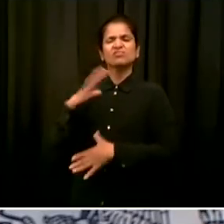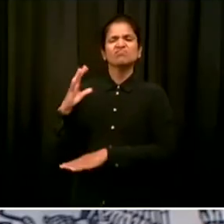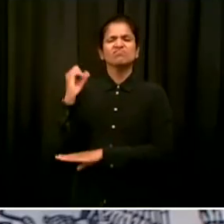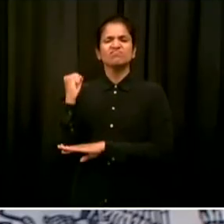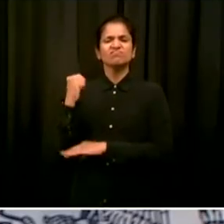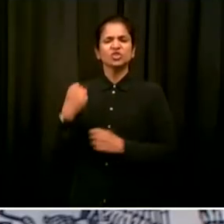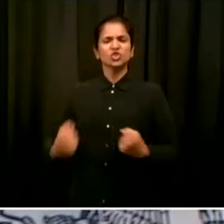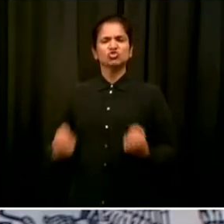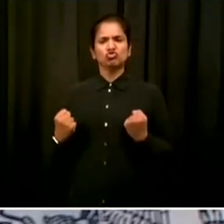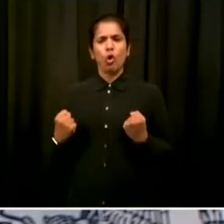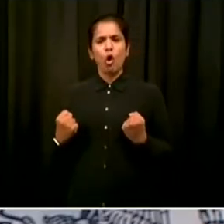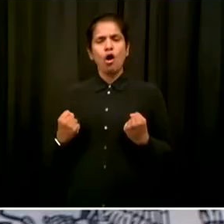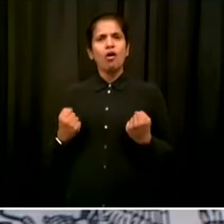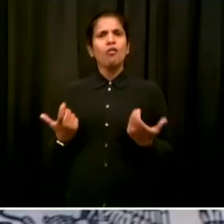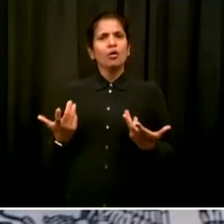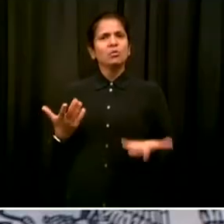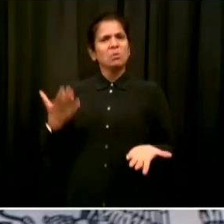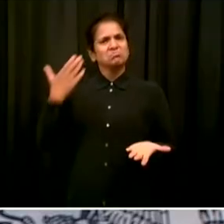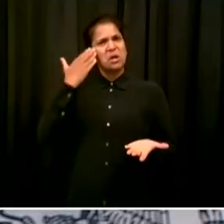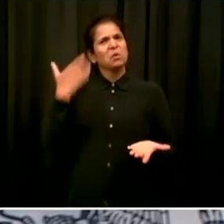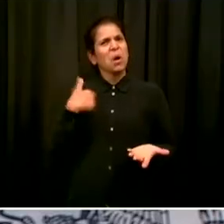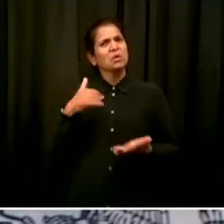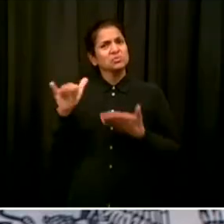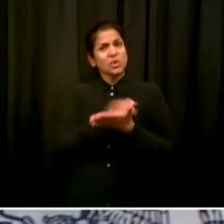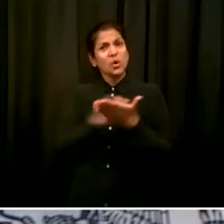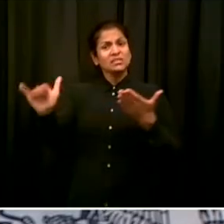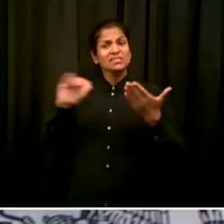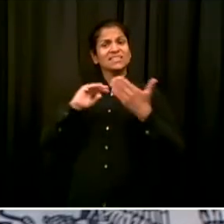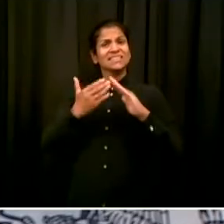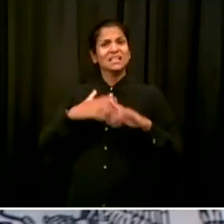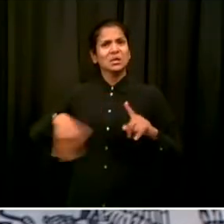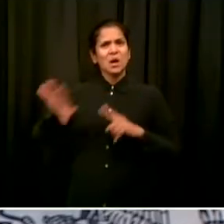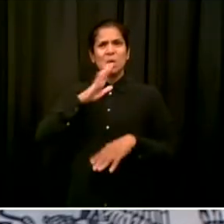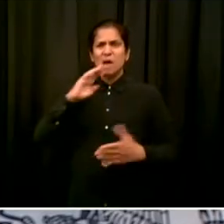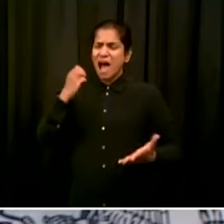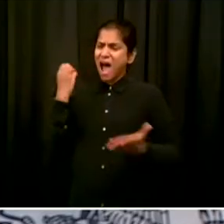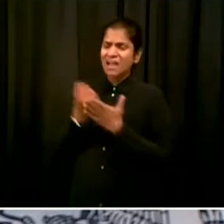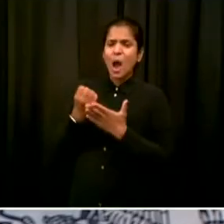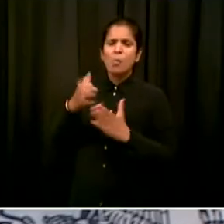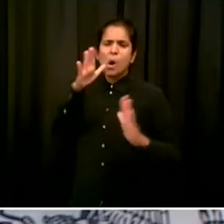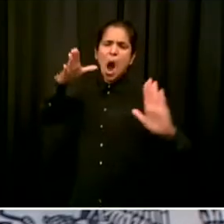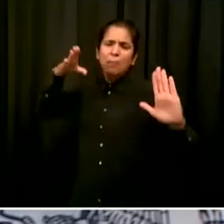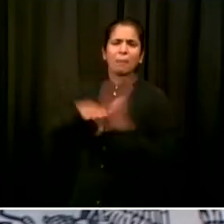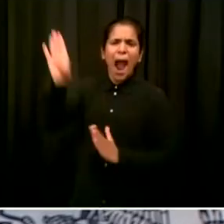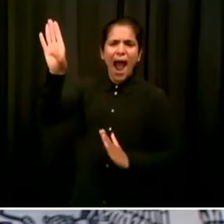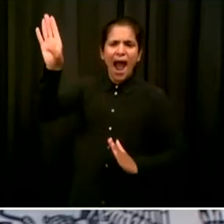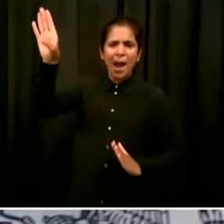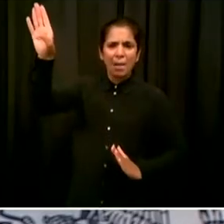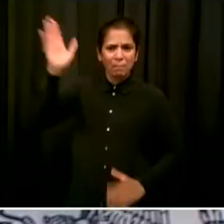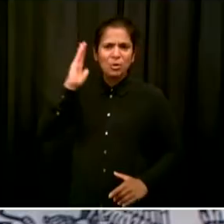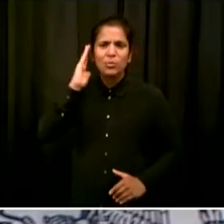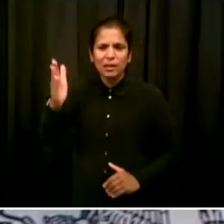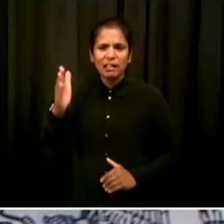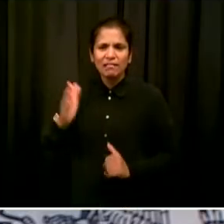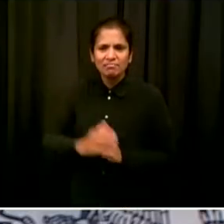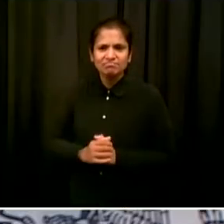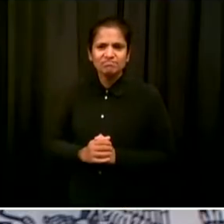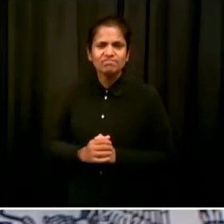IT IS WHO WE ARE. THIS IS PART OF WHY OUR REBIRTH